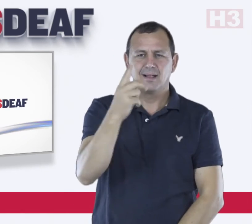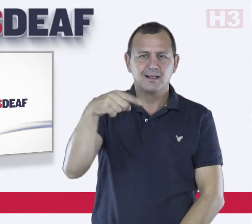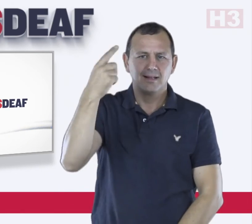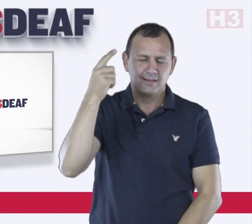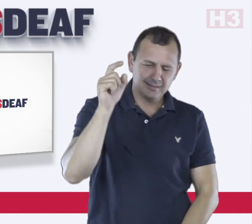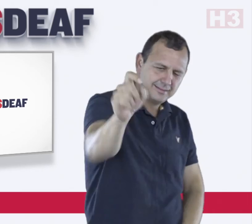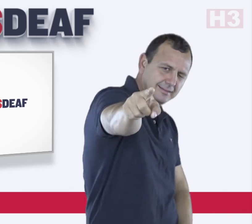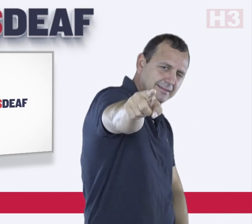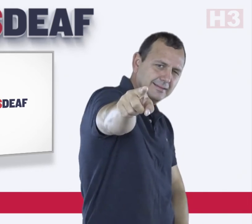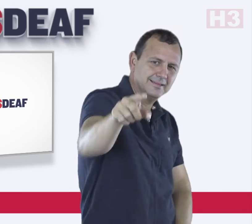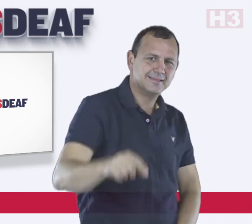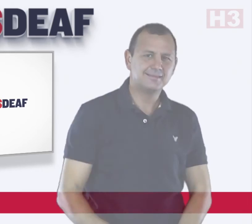See you next time!